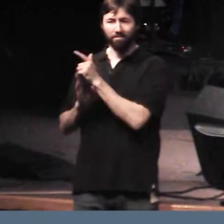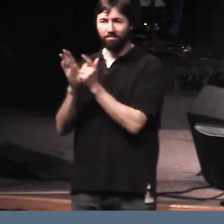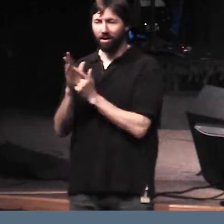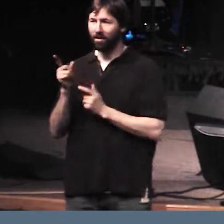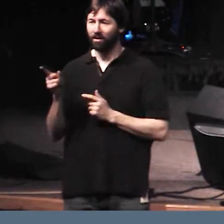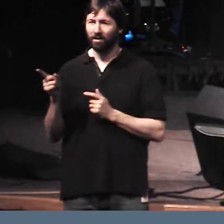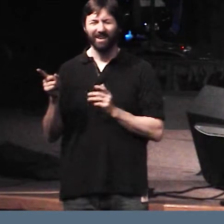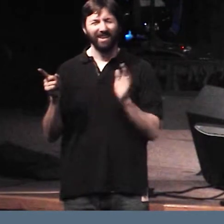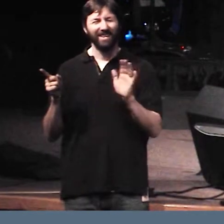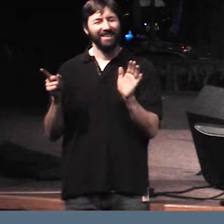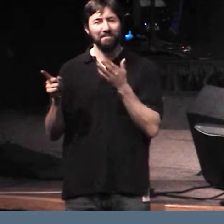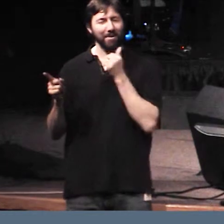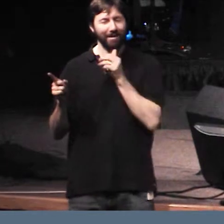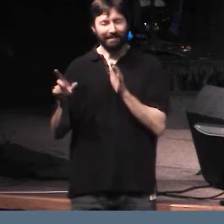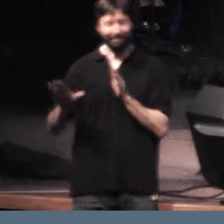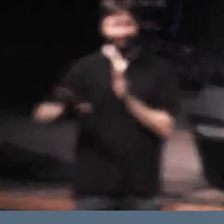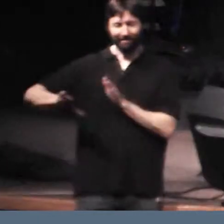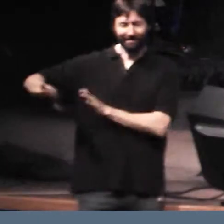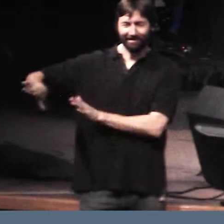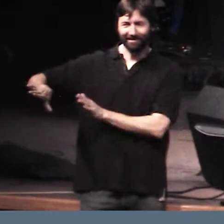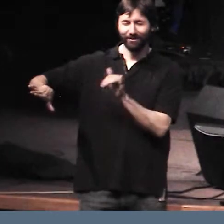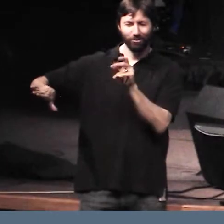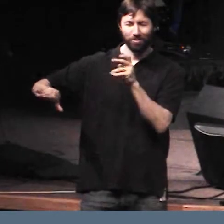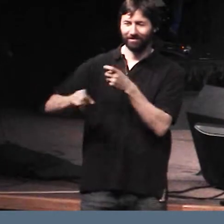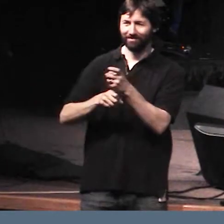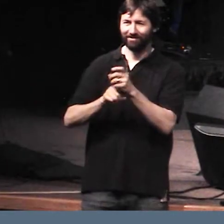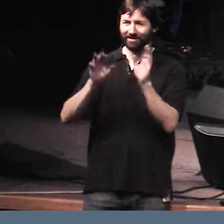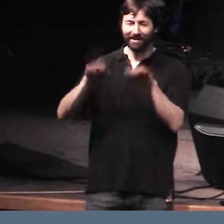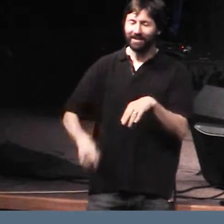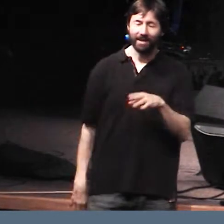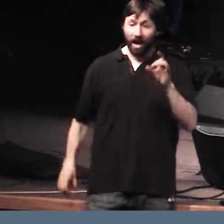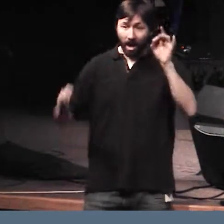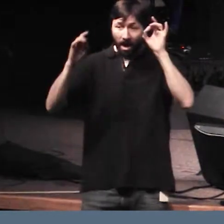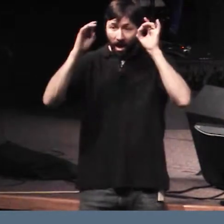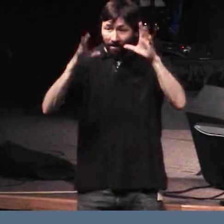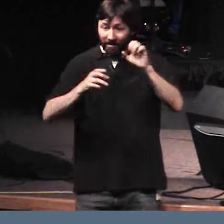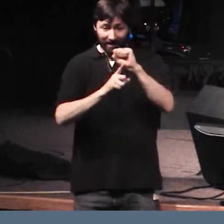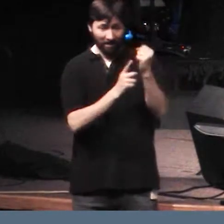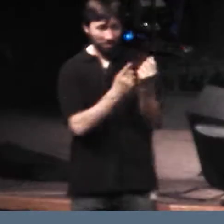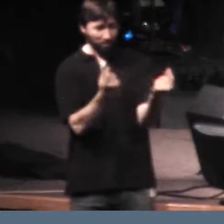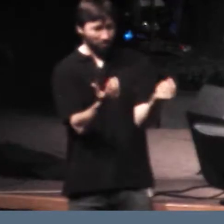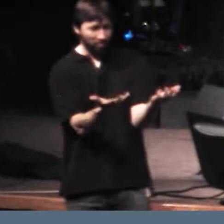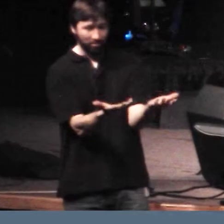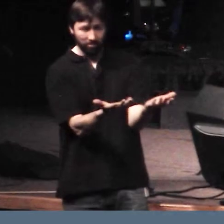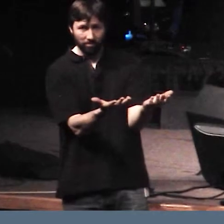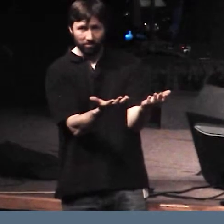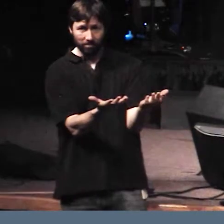uh... you know what I'd better not tell that story either anyway you can imagine this terrible situation the problem is